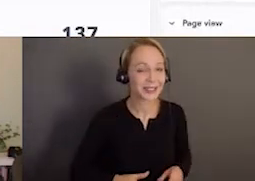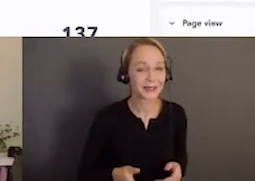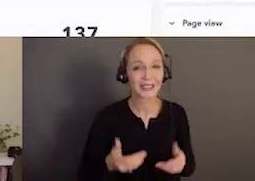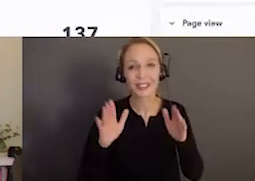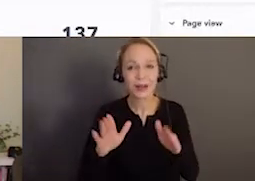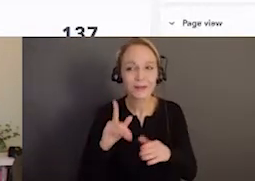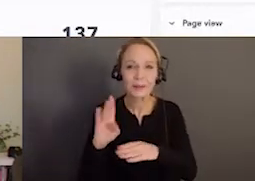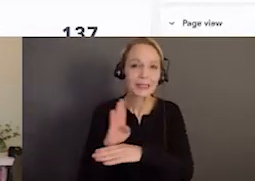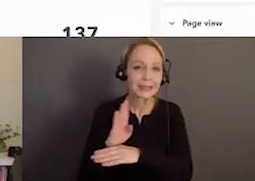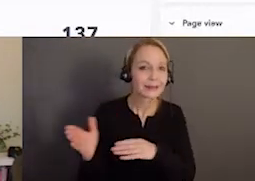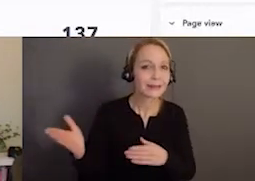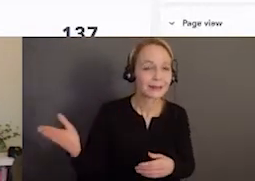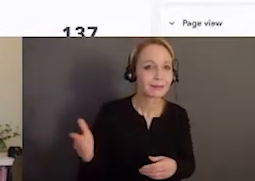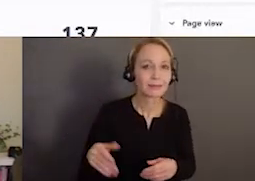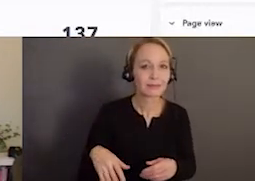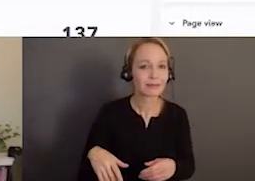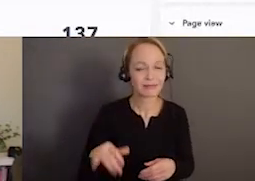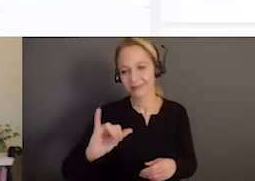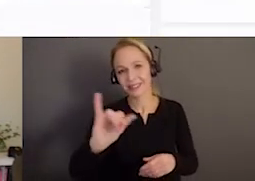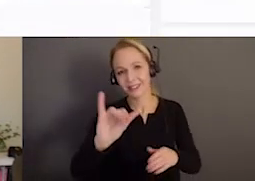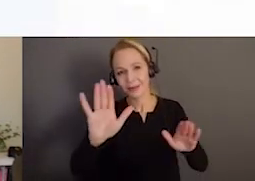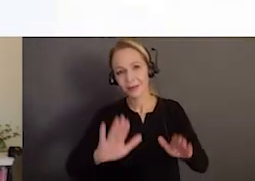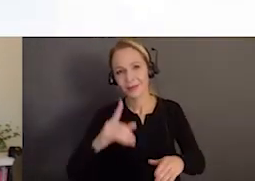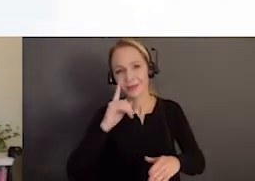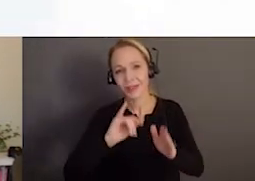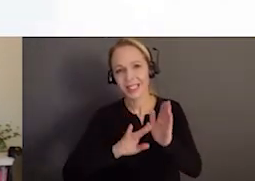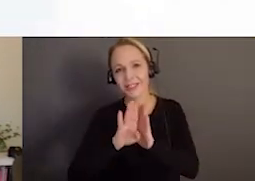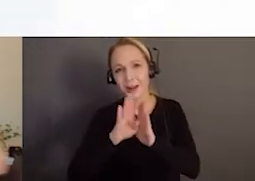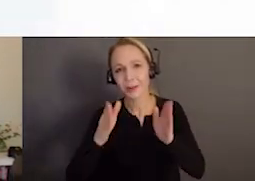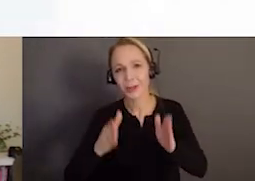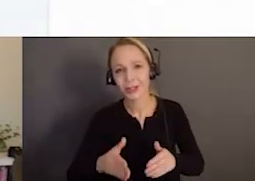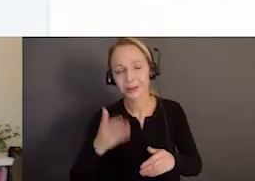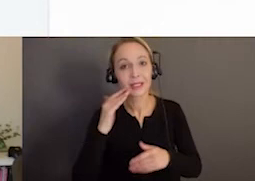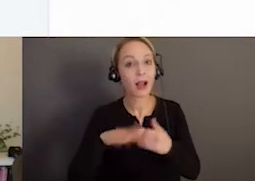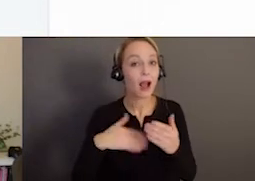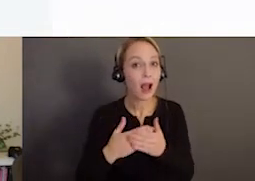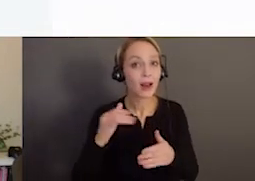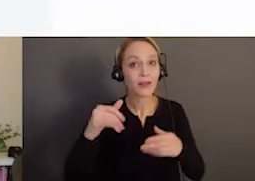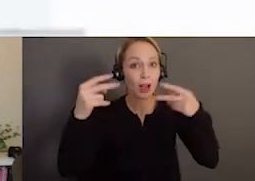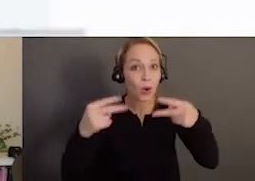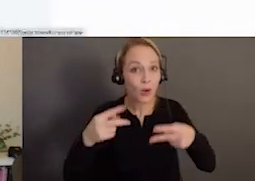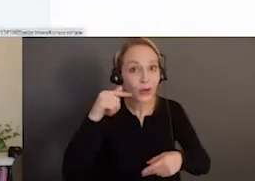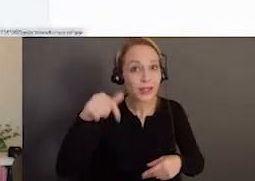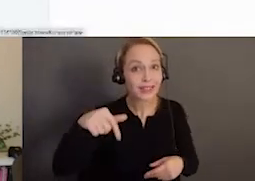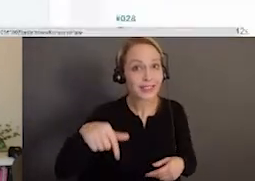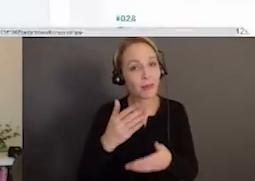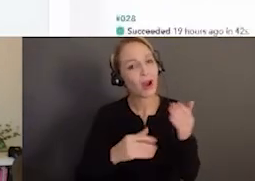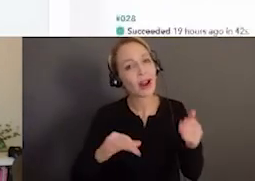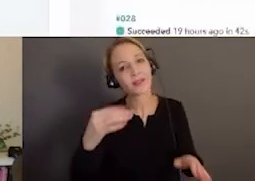THE BUSINESS AND GREAT FOR THE DEVELOPER. BECAUSE ALL THE CODE FOR THIS IS PART OF THE SINGLE PROJECT.